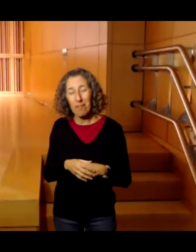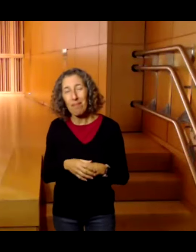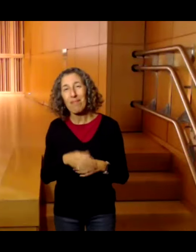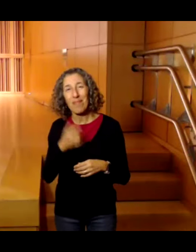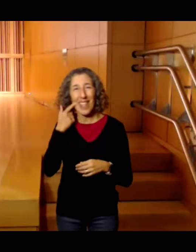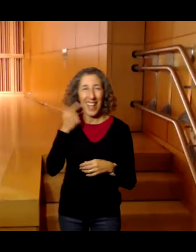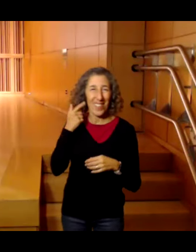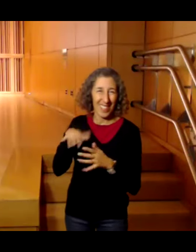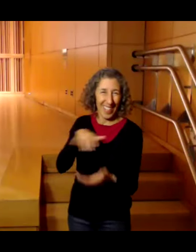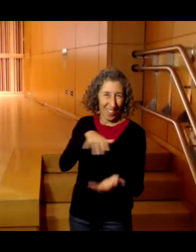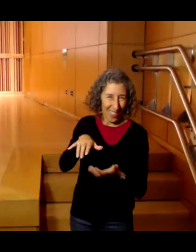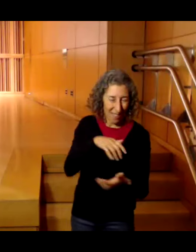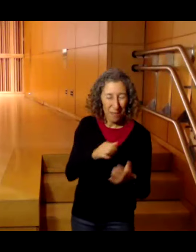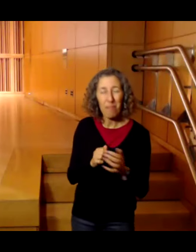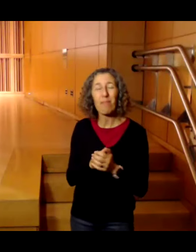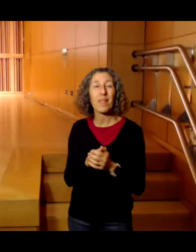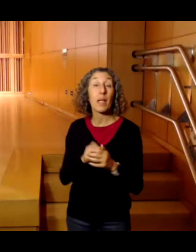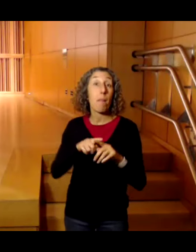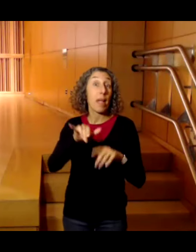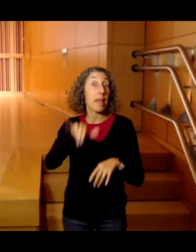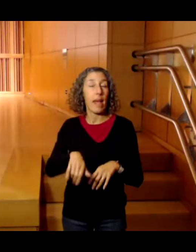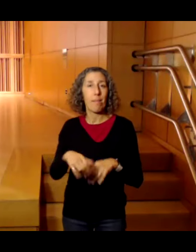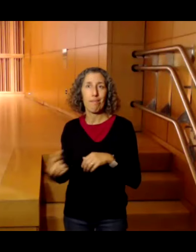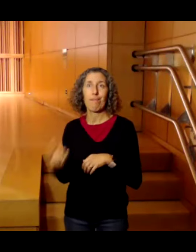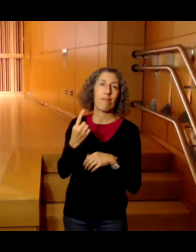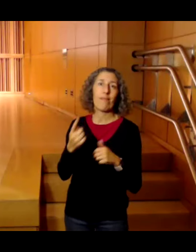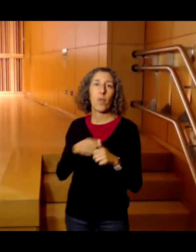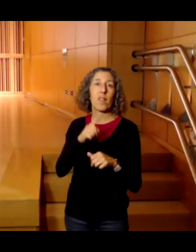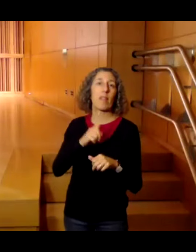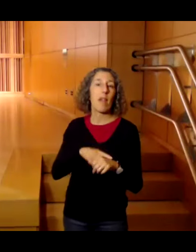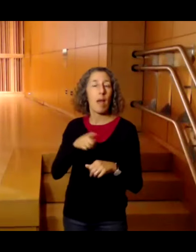by what was an exemplary. Teachable moment.